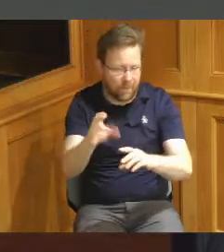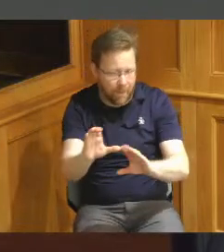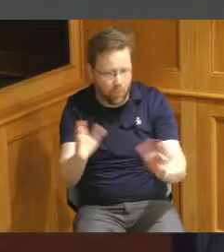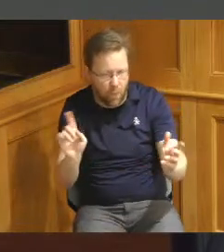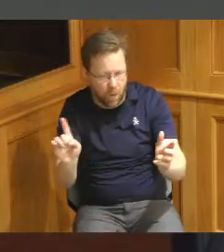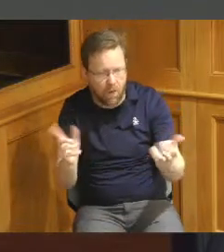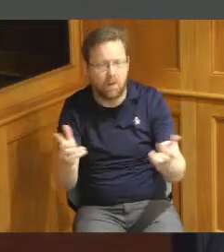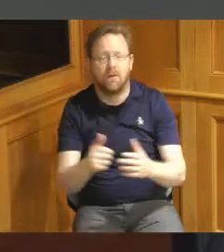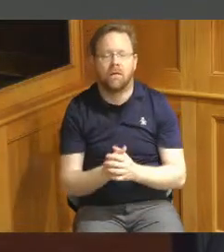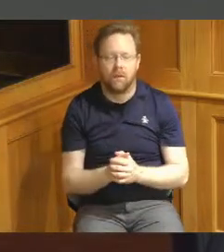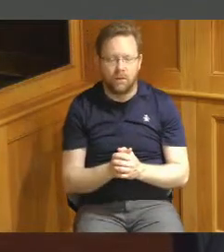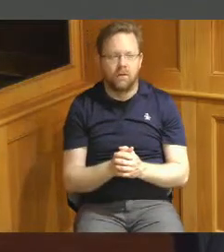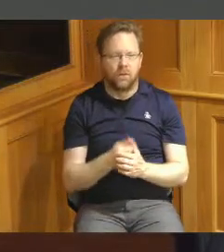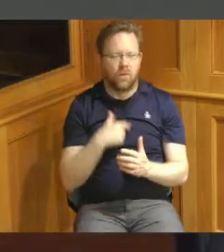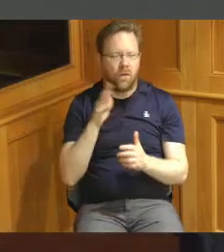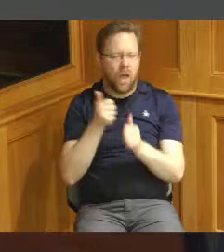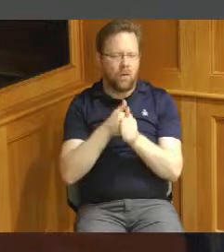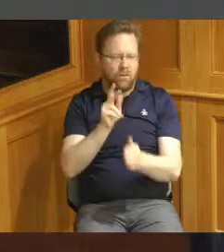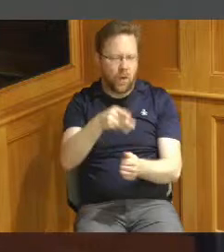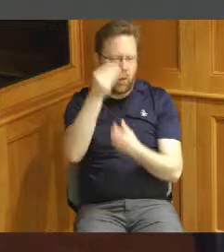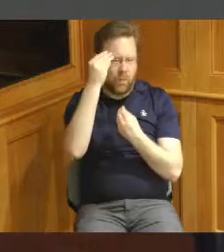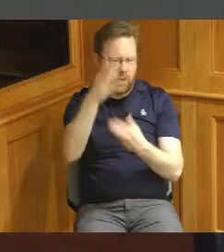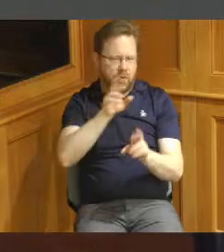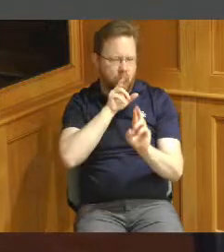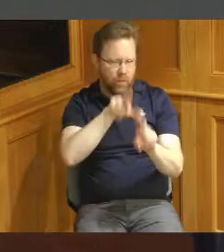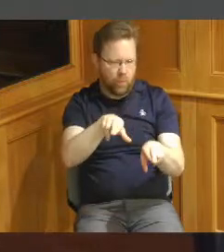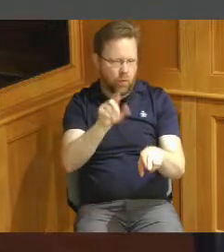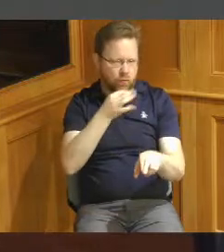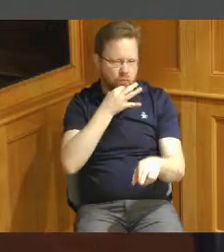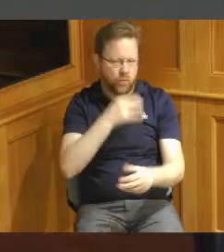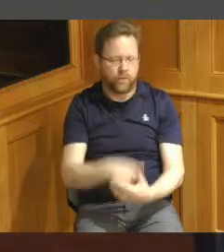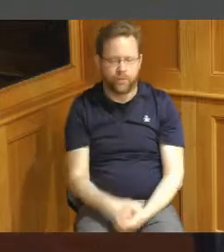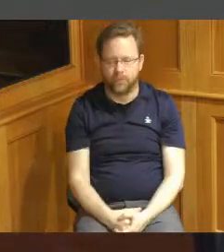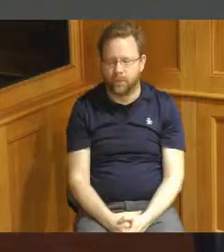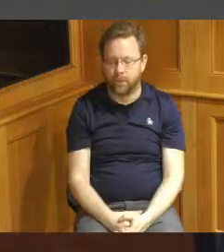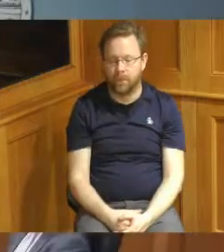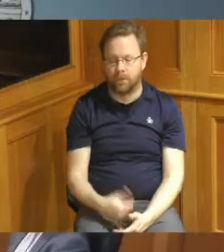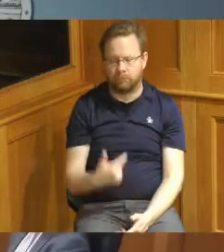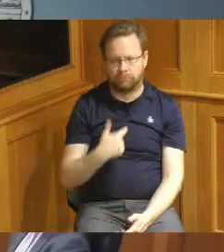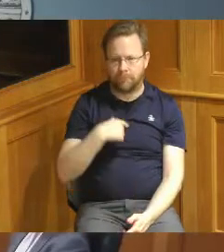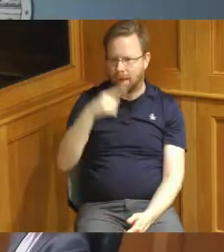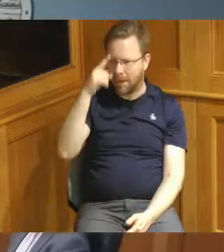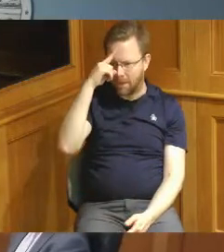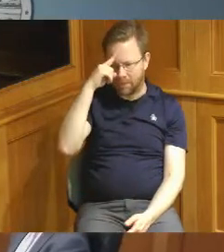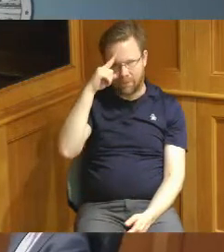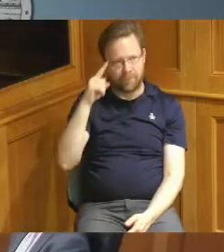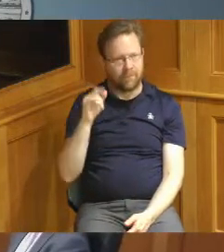upgrade remove and upgrade our current guard rail as it ages some of the posts start to rot from the